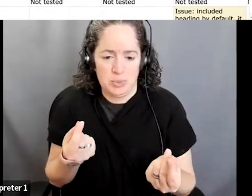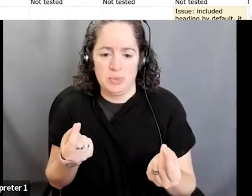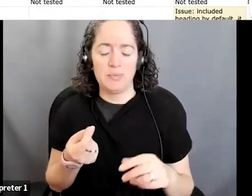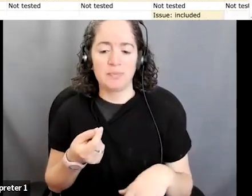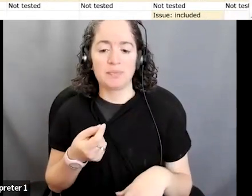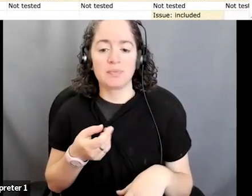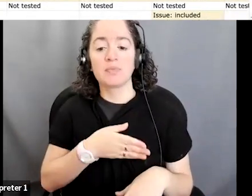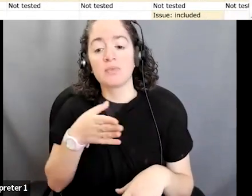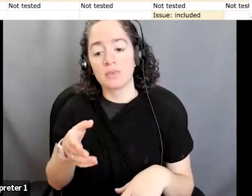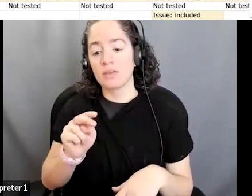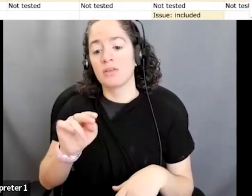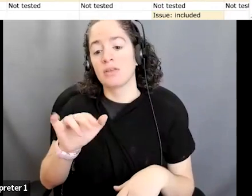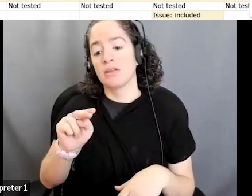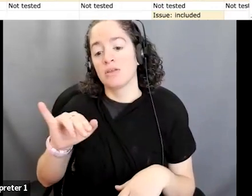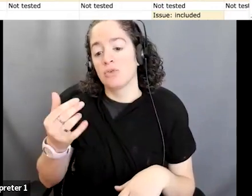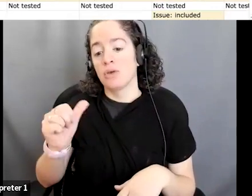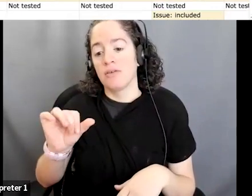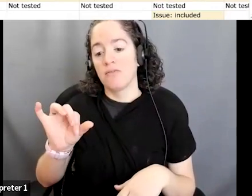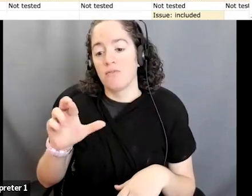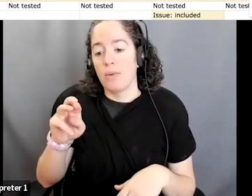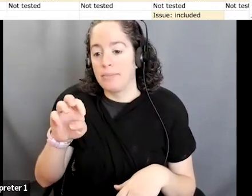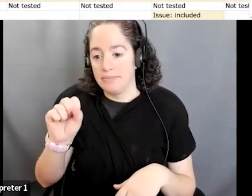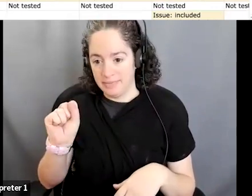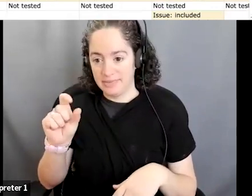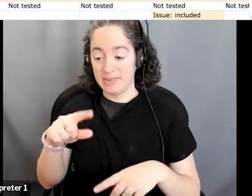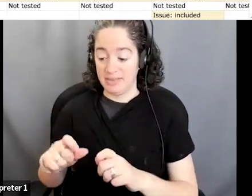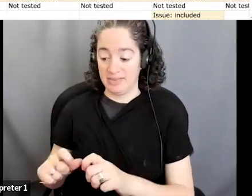Ninja Forms had a particularly challenging error.